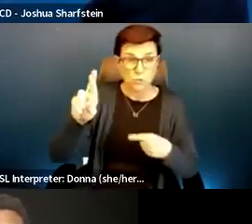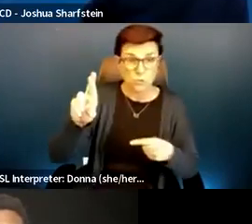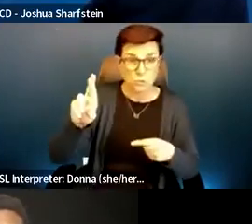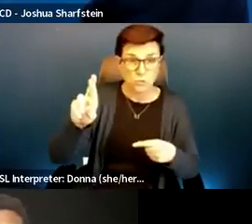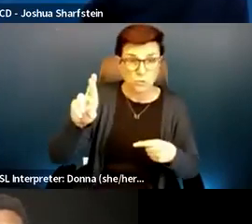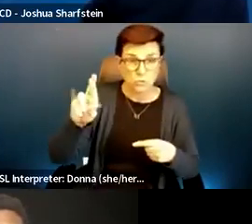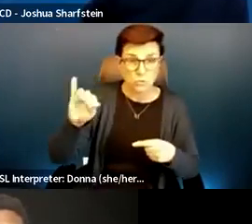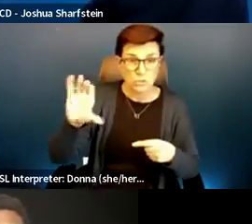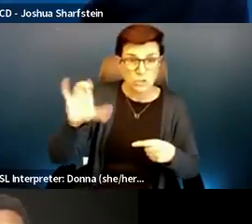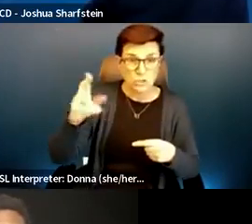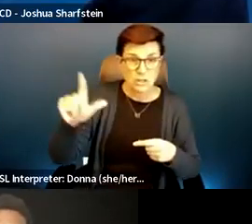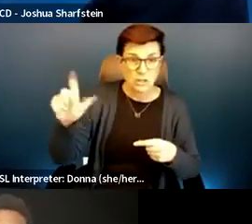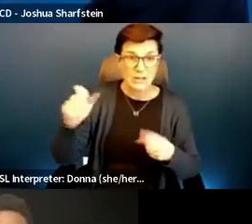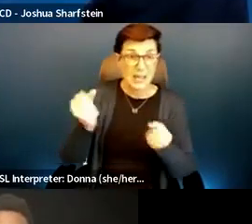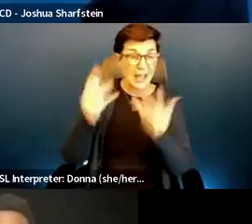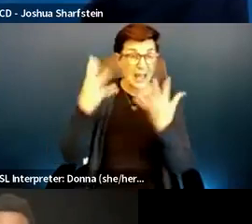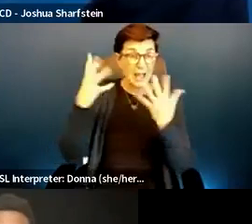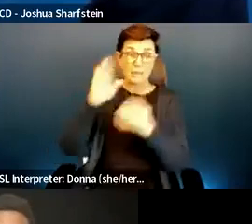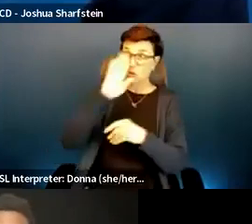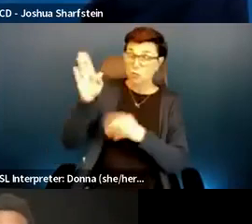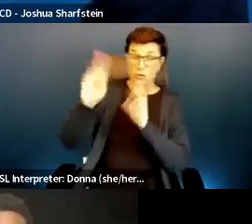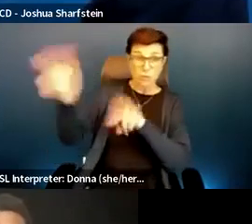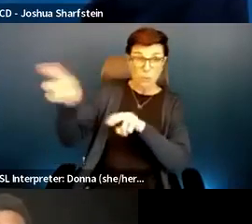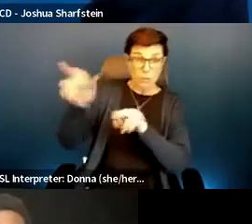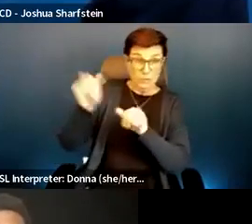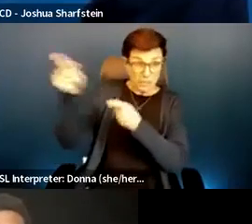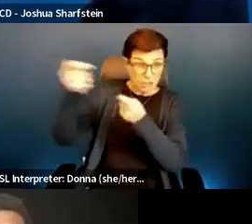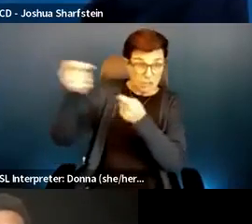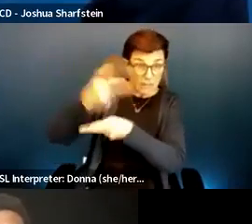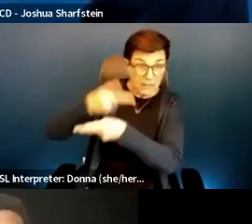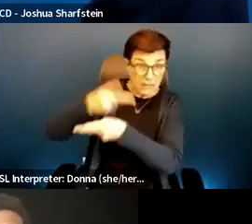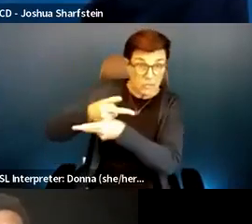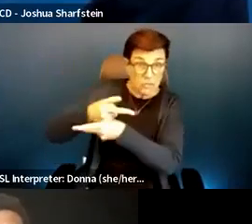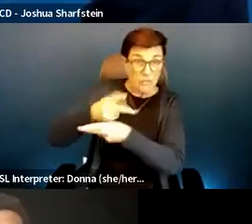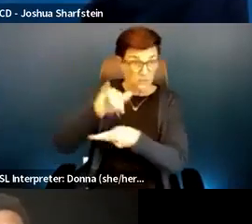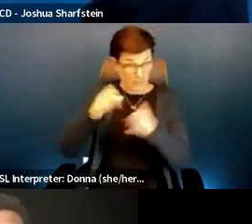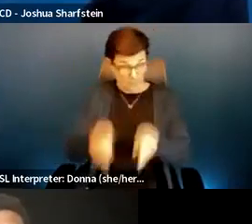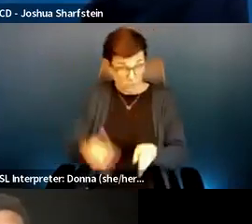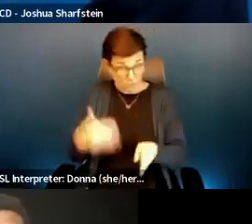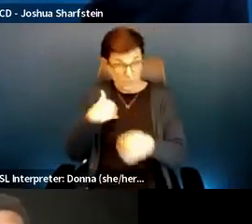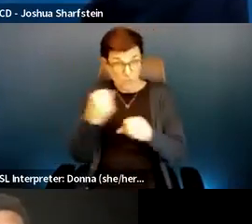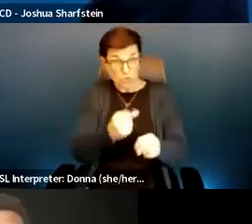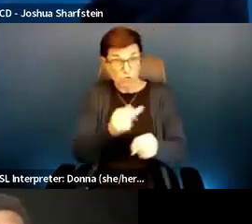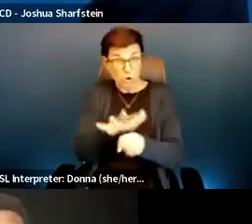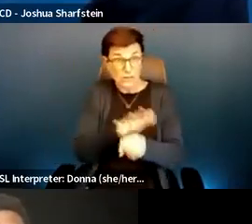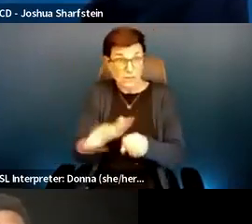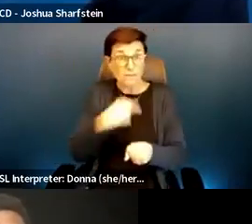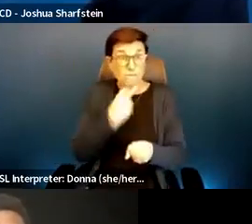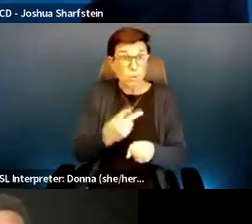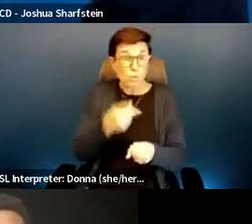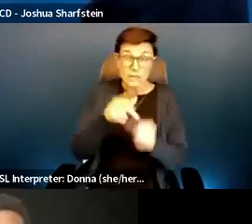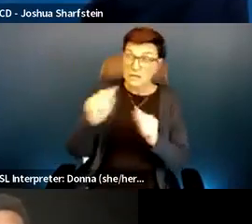Will that person actually have a strong voice if they're one of 20 people who directly report to her?